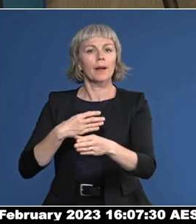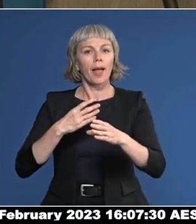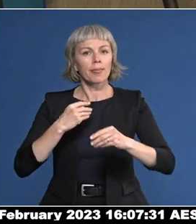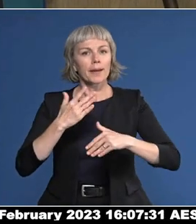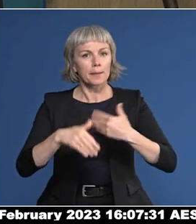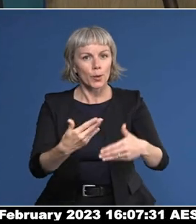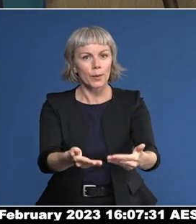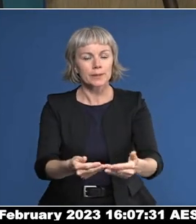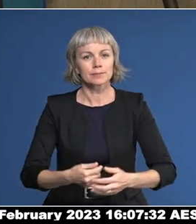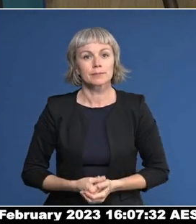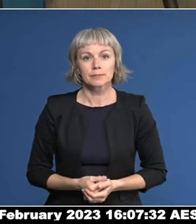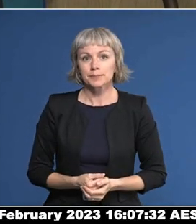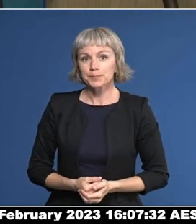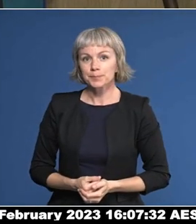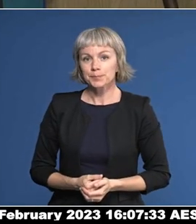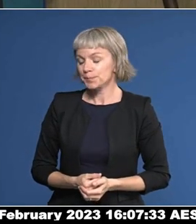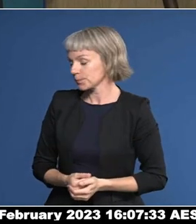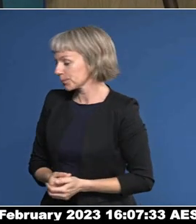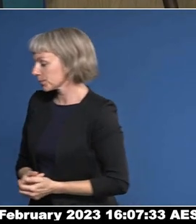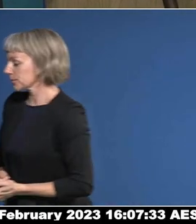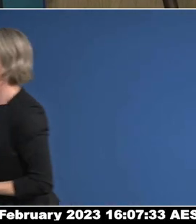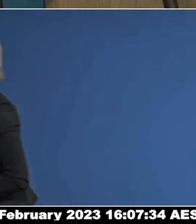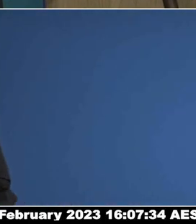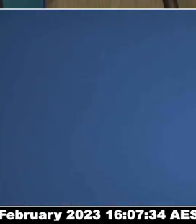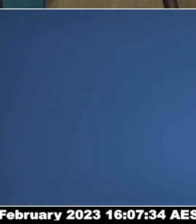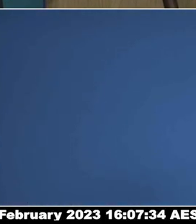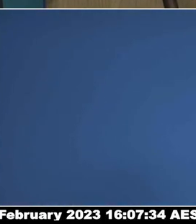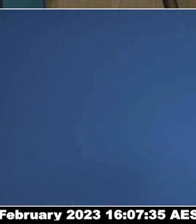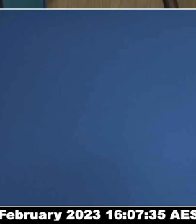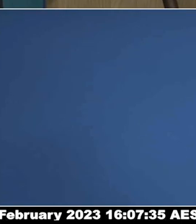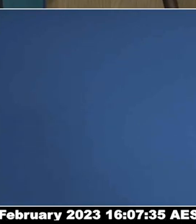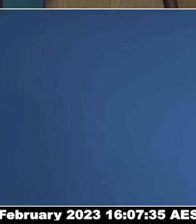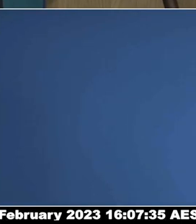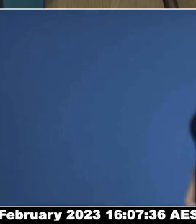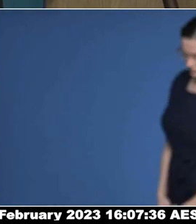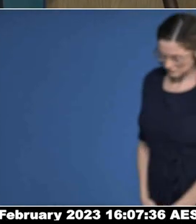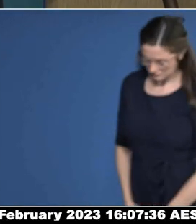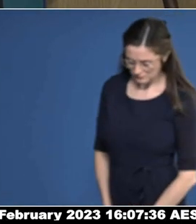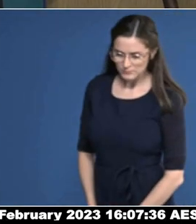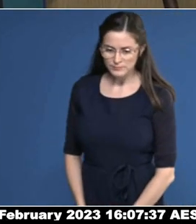Has Mr Harper been sworn or affirmed, as the case may be? He has not. Mr Harper, thank you very much for coming to the Commission.